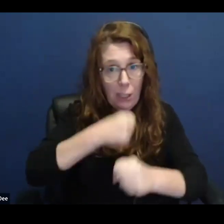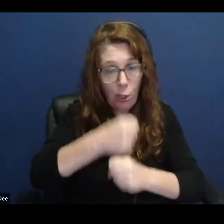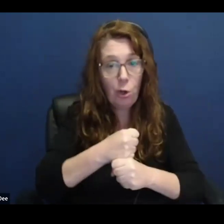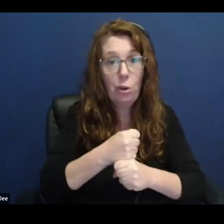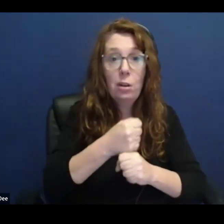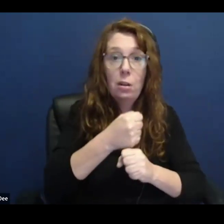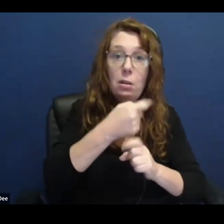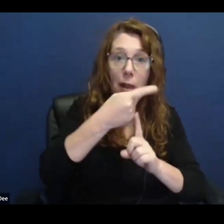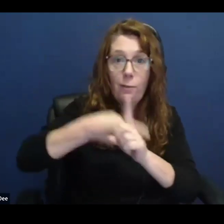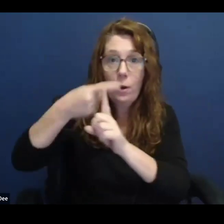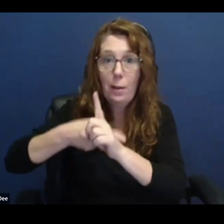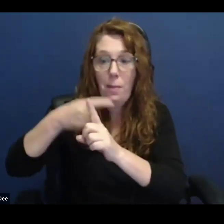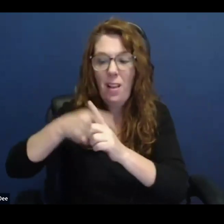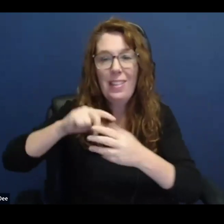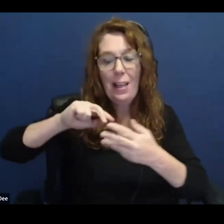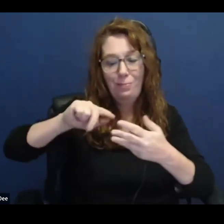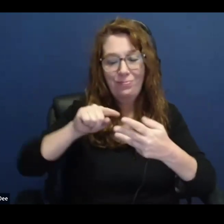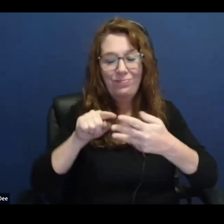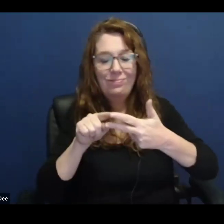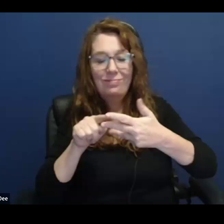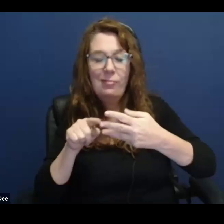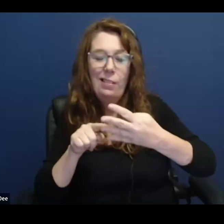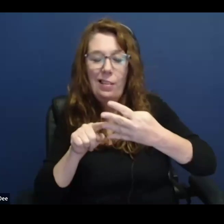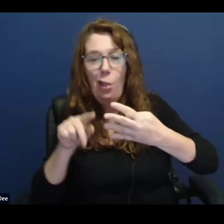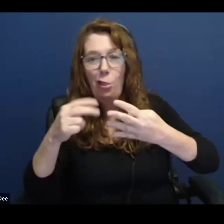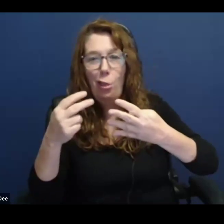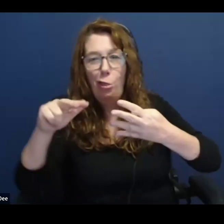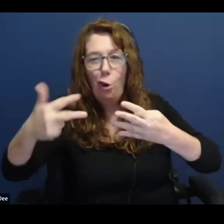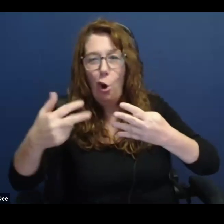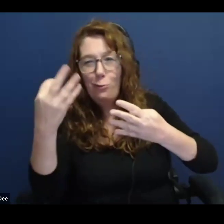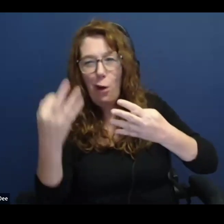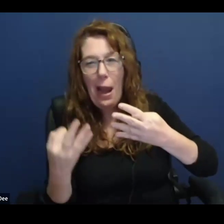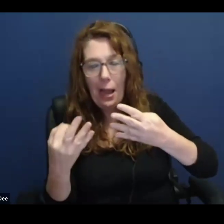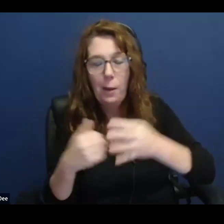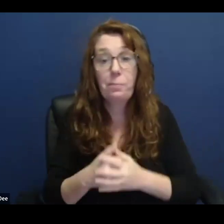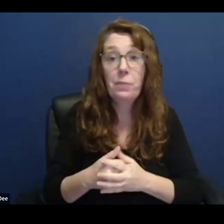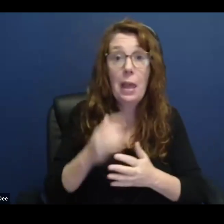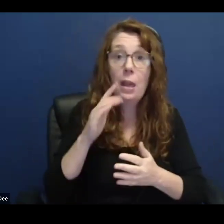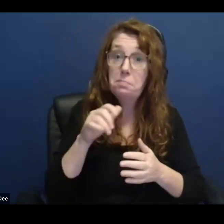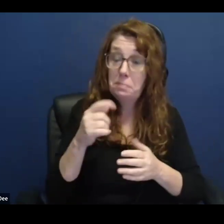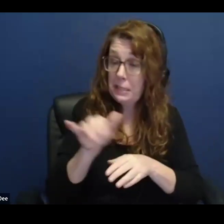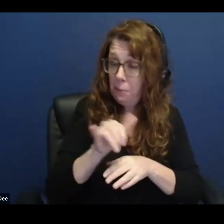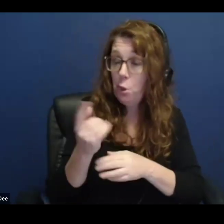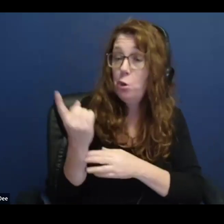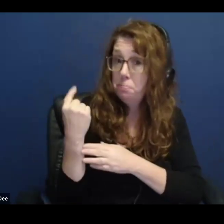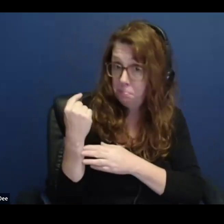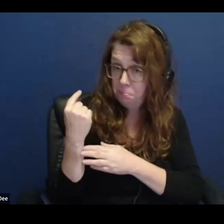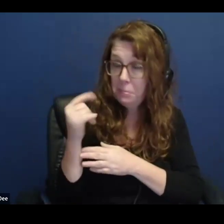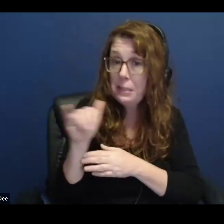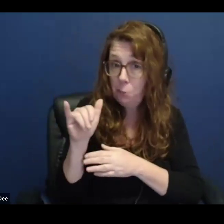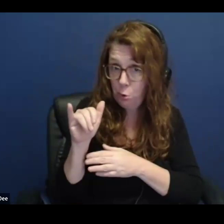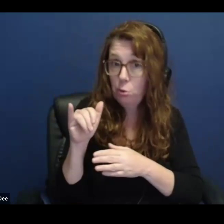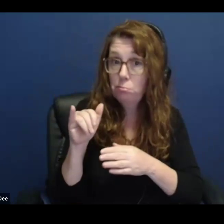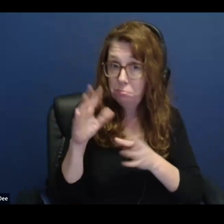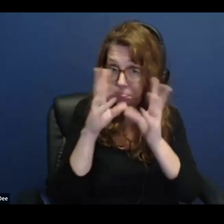month on the third Friday of the month. we did a similar series last year. and the recordings